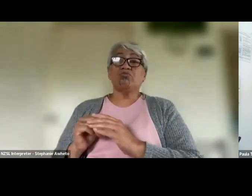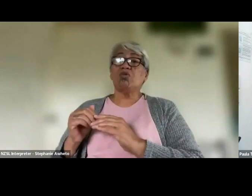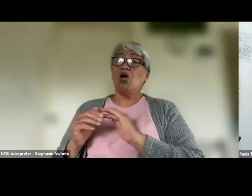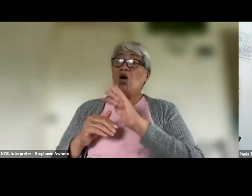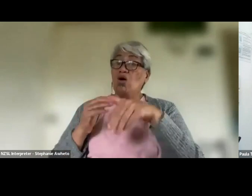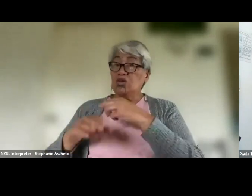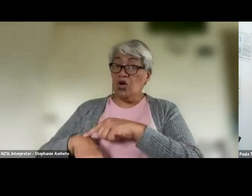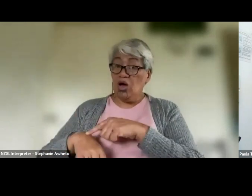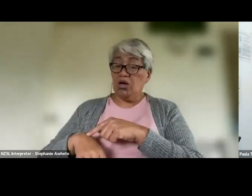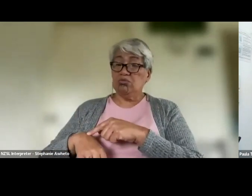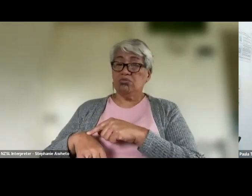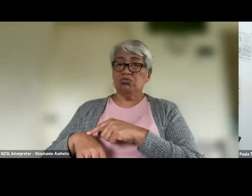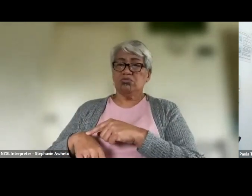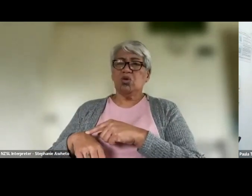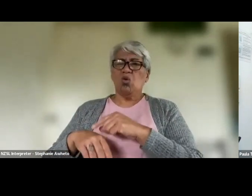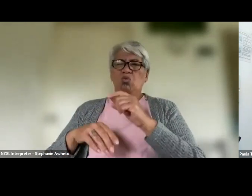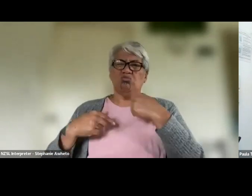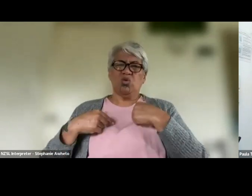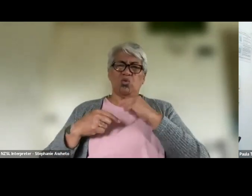the way that agencies do their work.